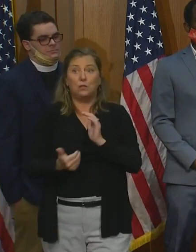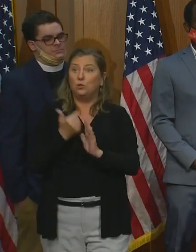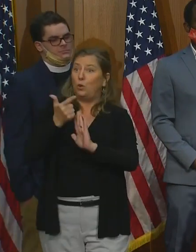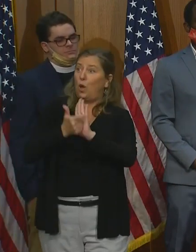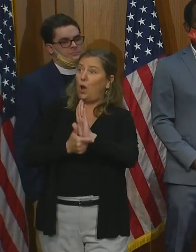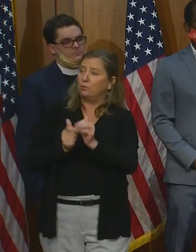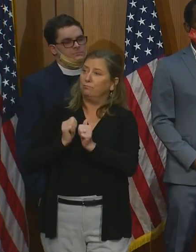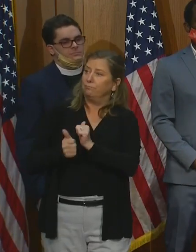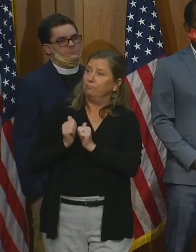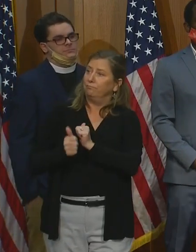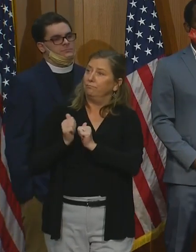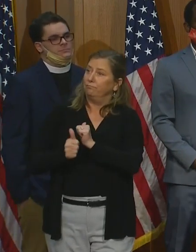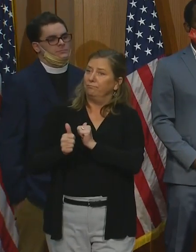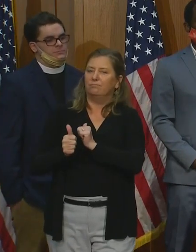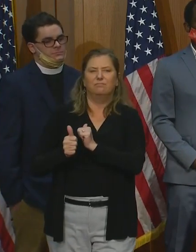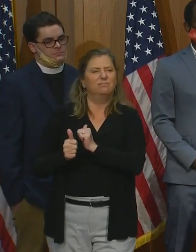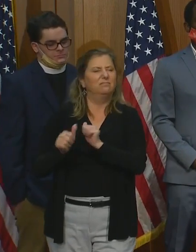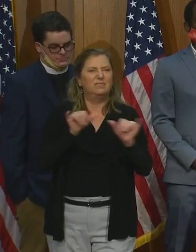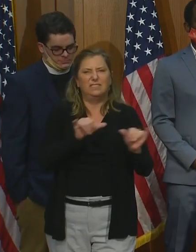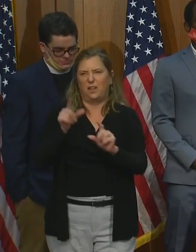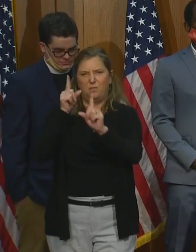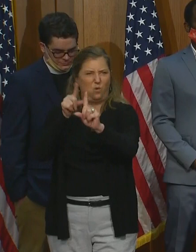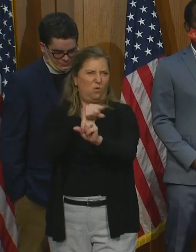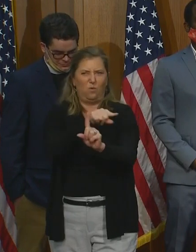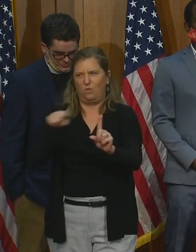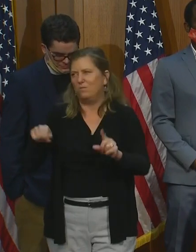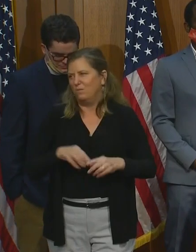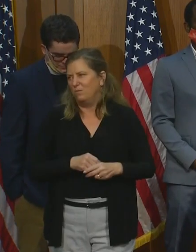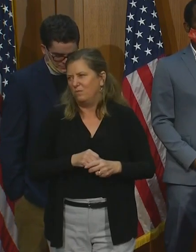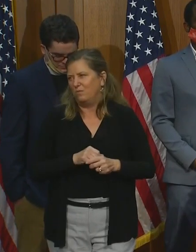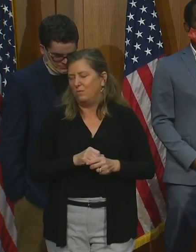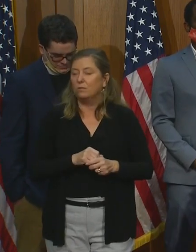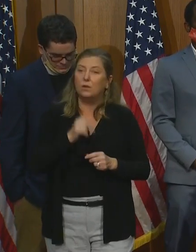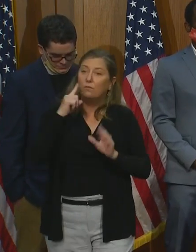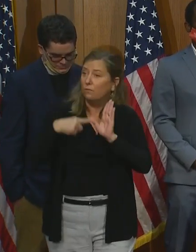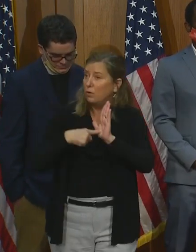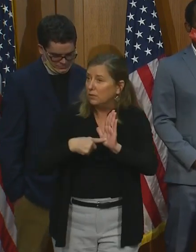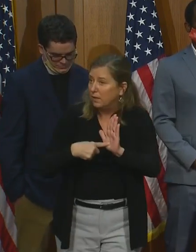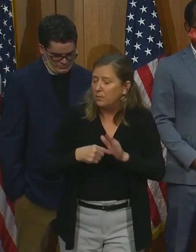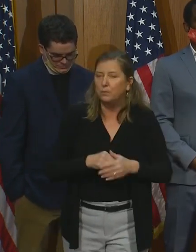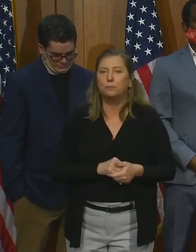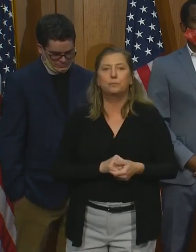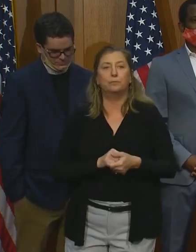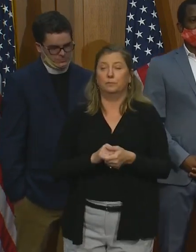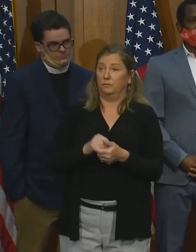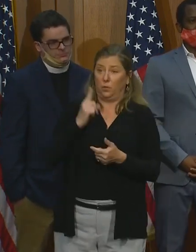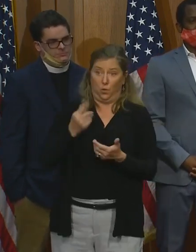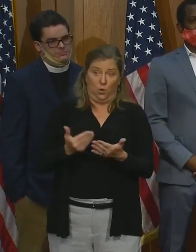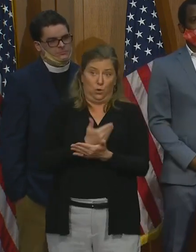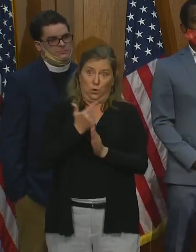UP. SO DID LOTS OF NEW LOANS IT WAS ALL PART OF THE SAME